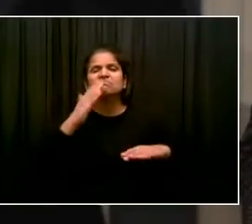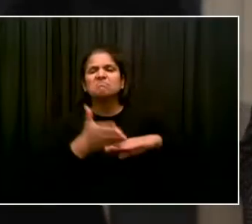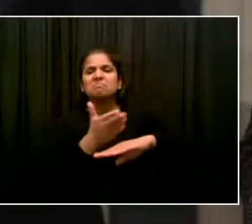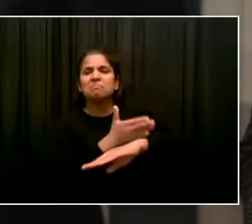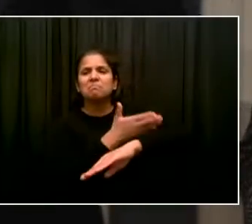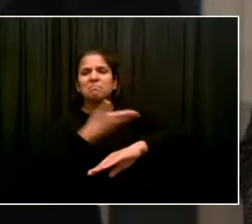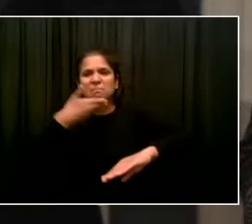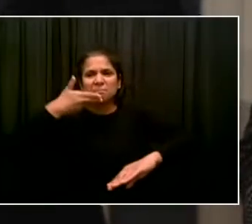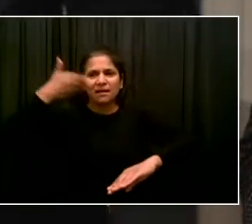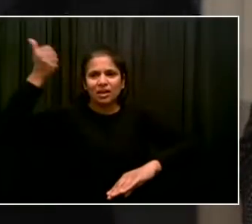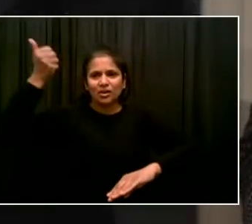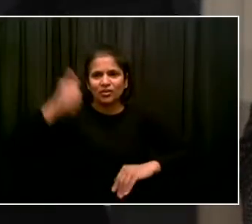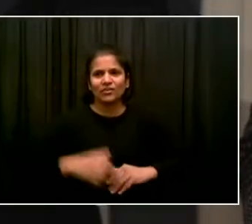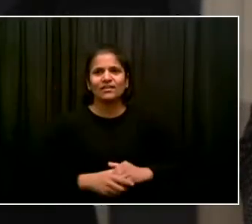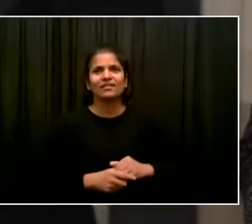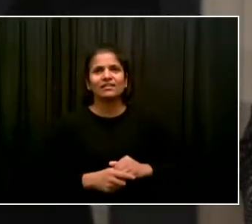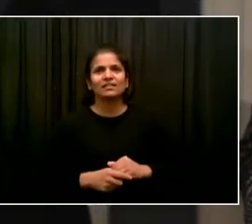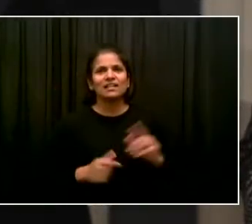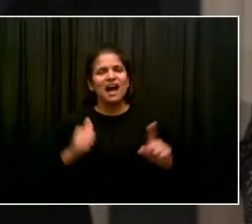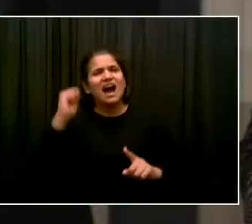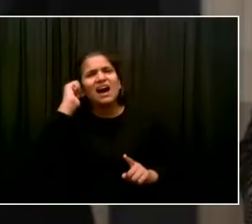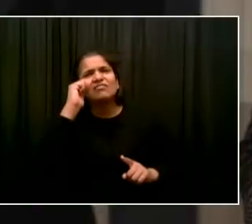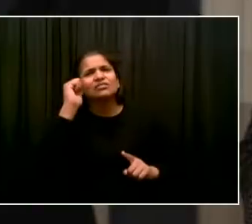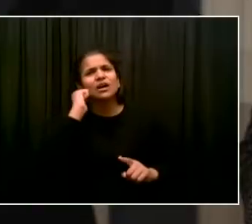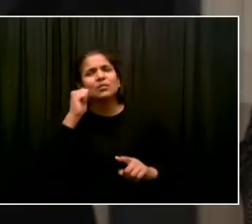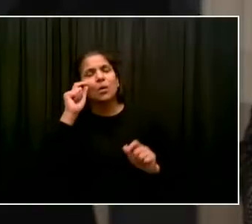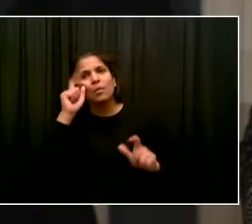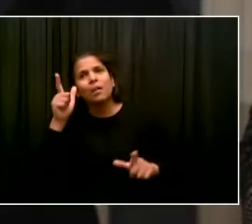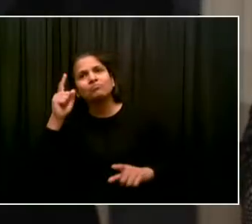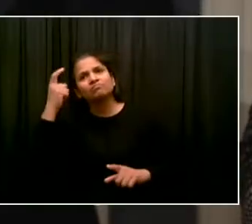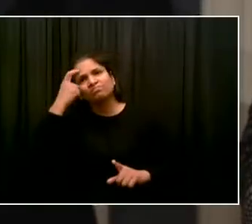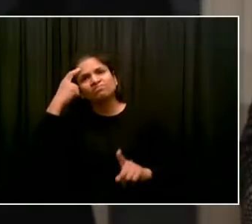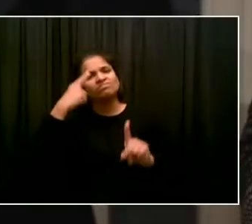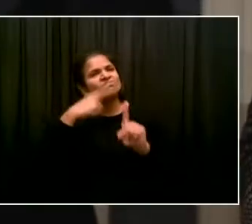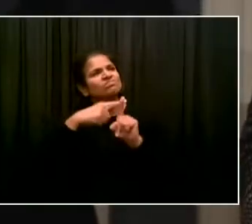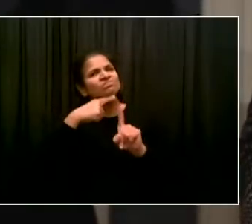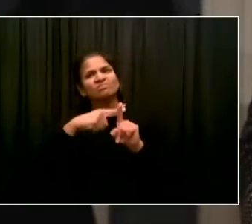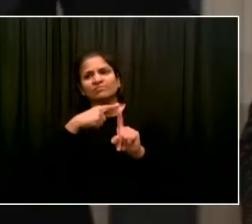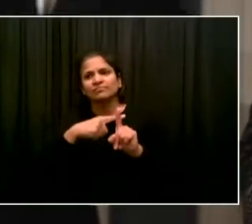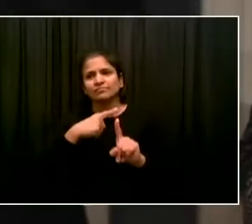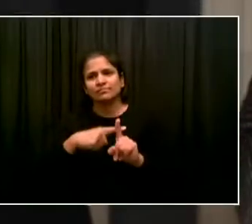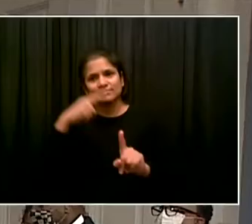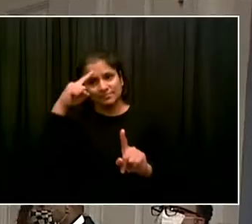MORNING THAT I WAKE UP, SE OM GOOD THOUGHTS, GOOD THOUGHTS